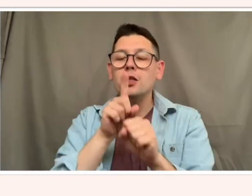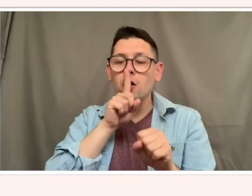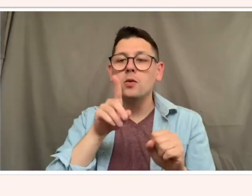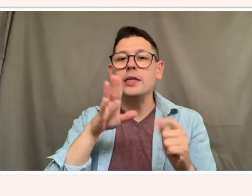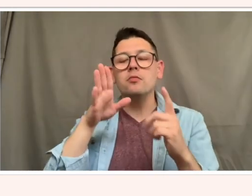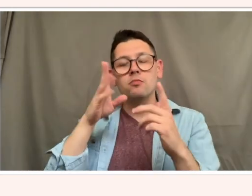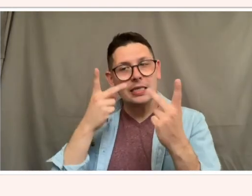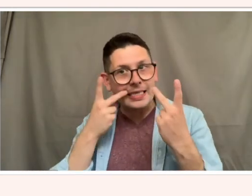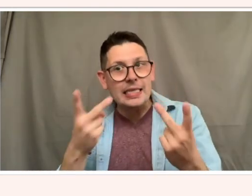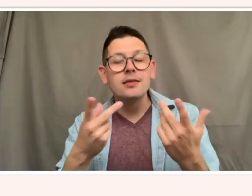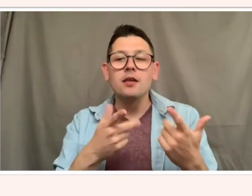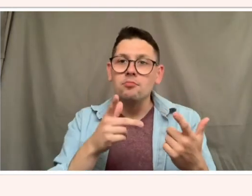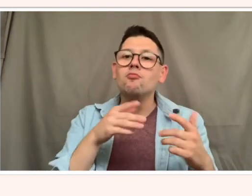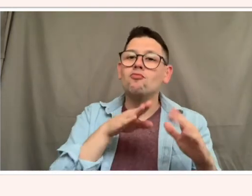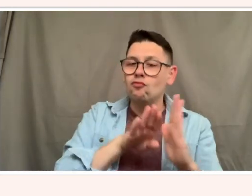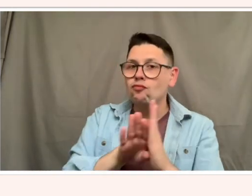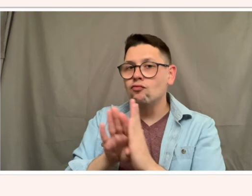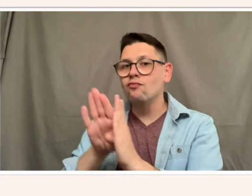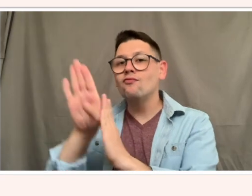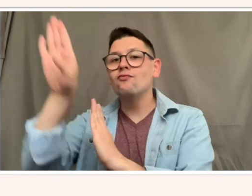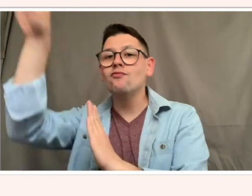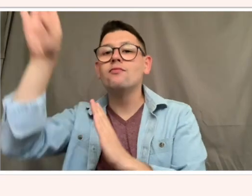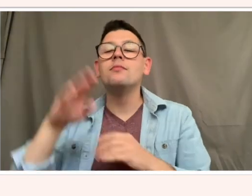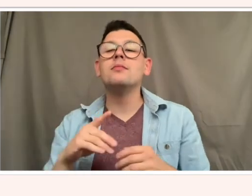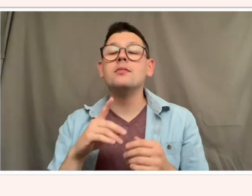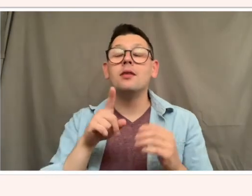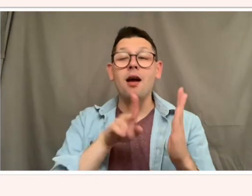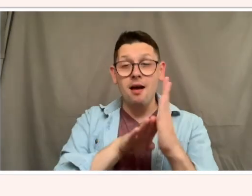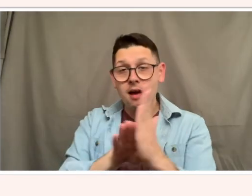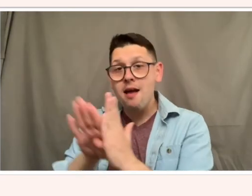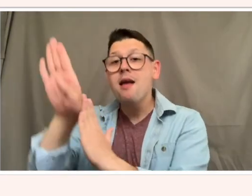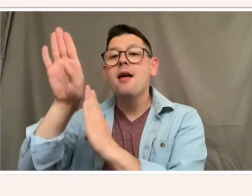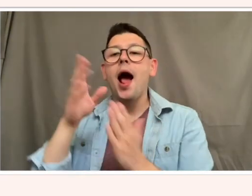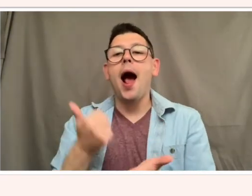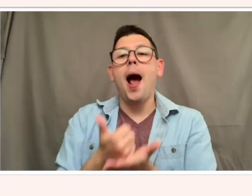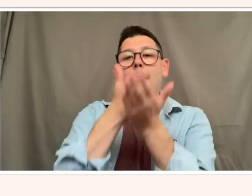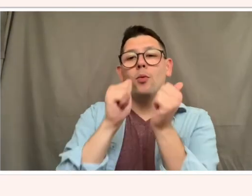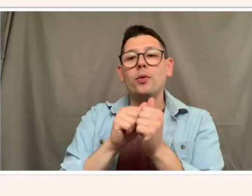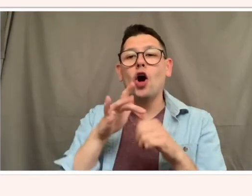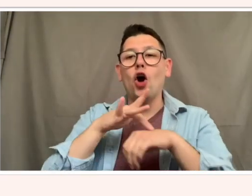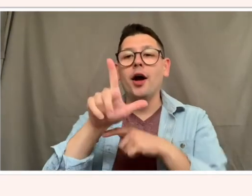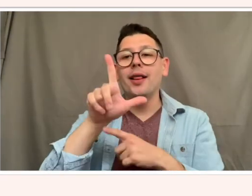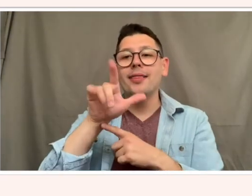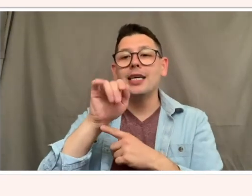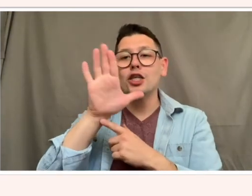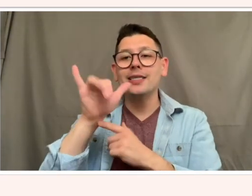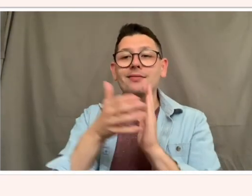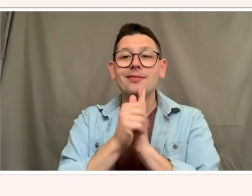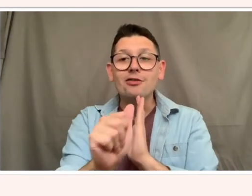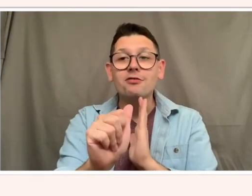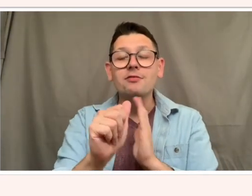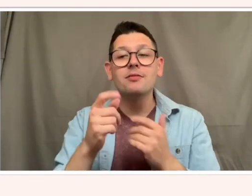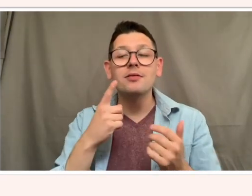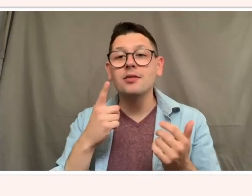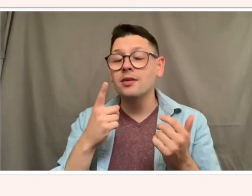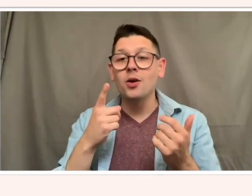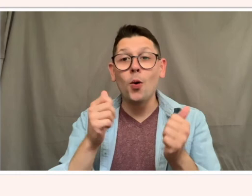we continue age appropriate language development, to keep them on track; to see that they are growing, so we focused